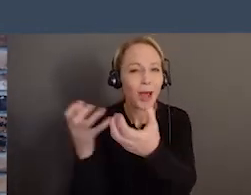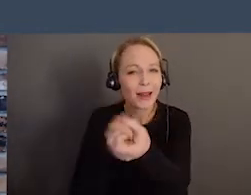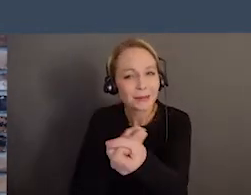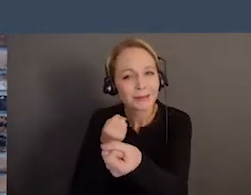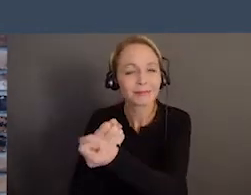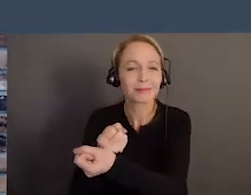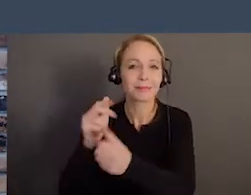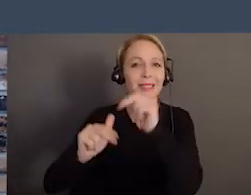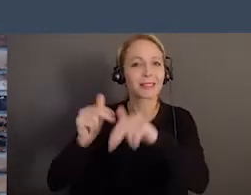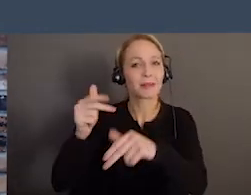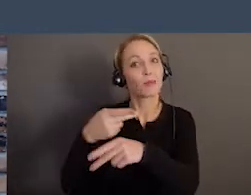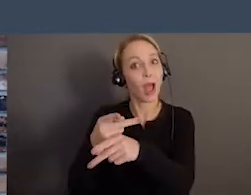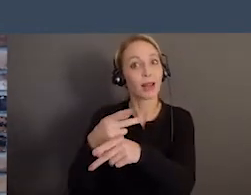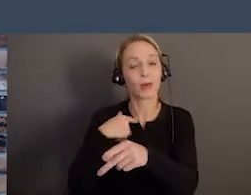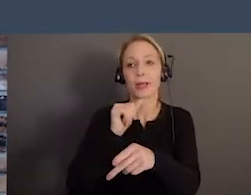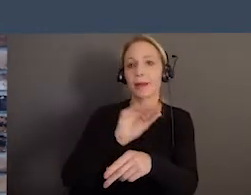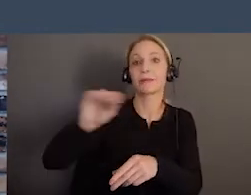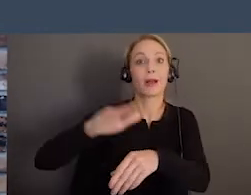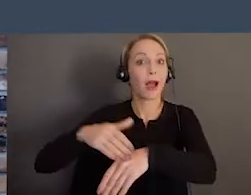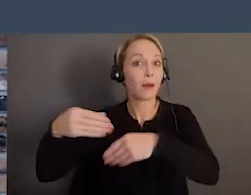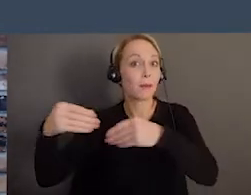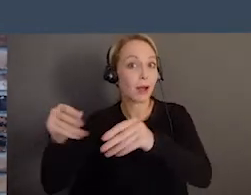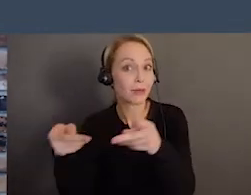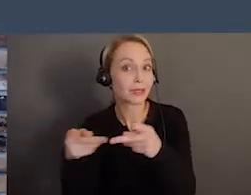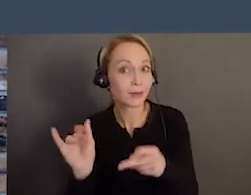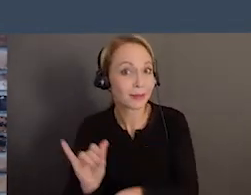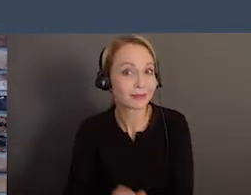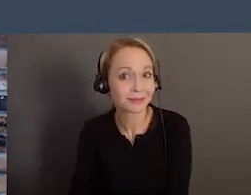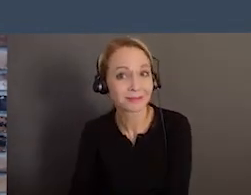BUILDING PRODUCTS TO LIST ON THE MARKETPLACE AS WELL.